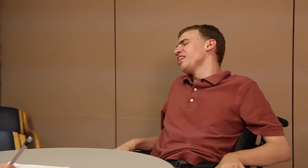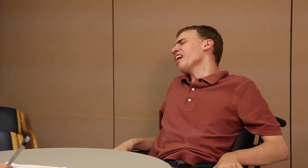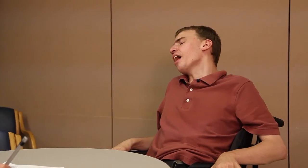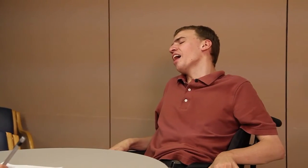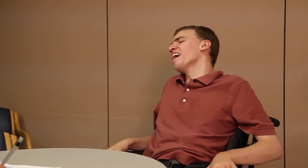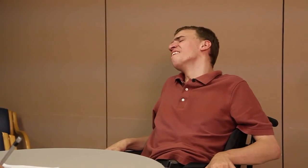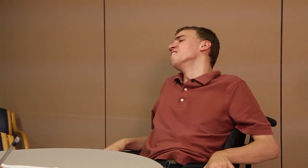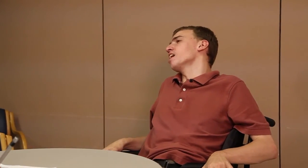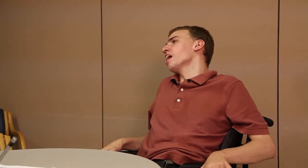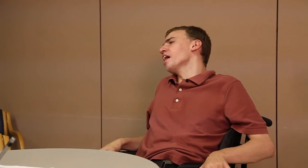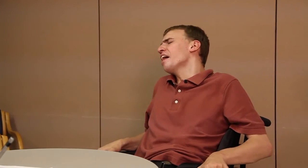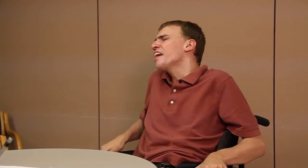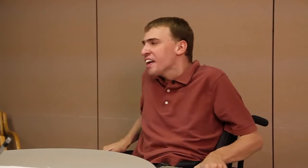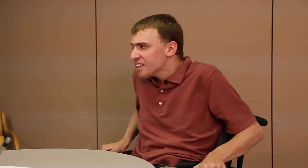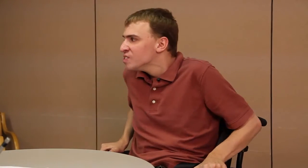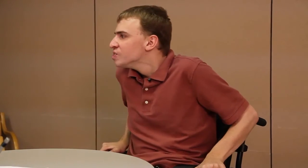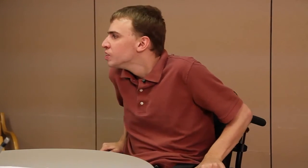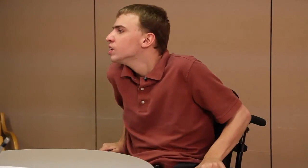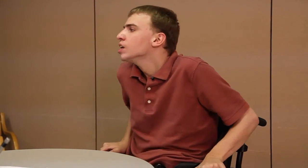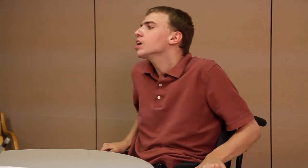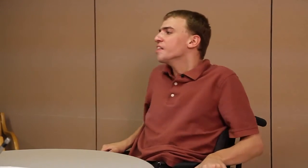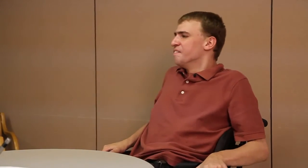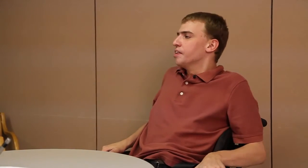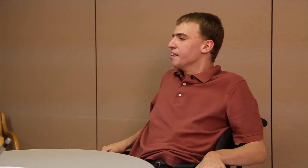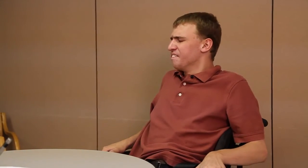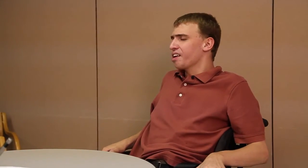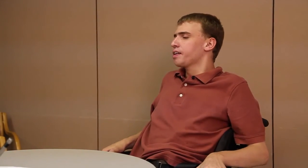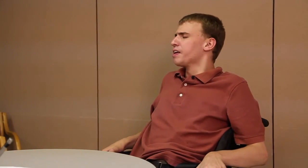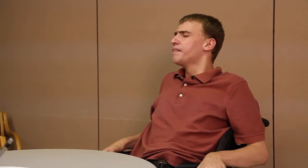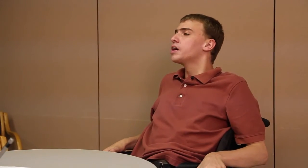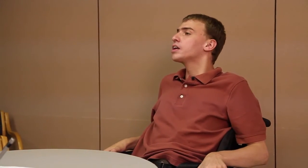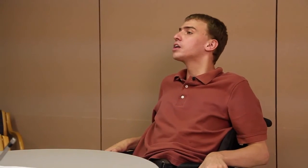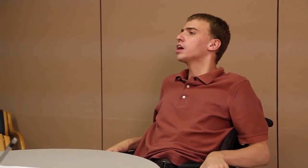Yeah, I... my girlfriend and I